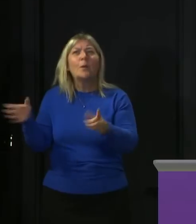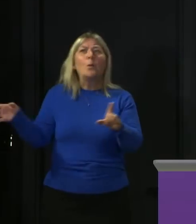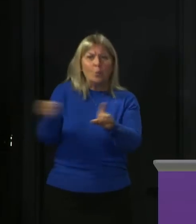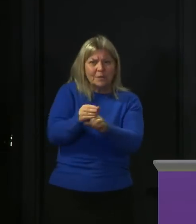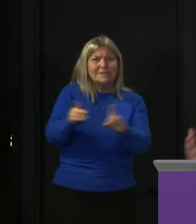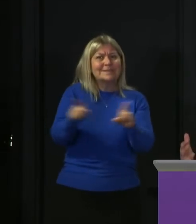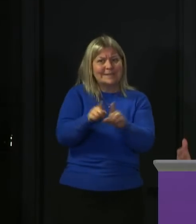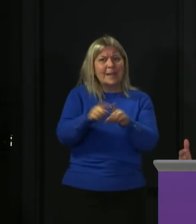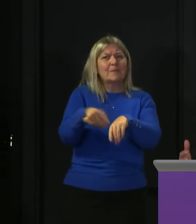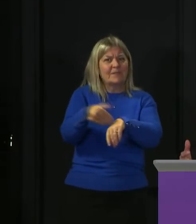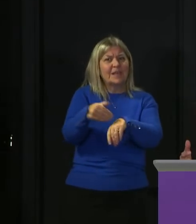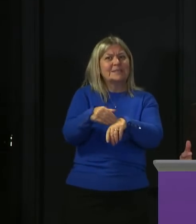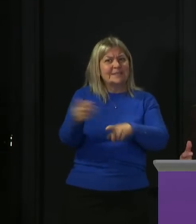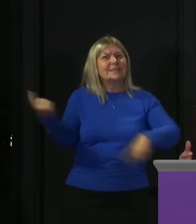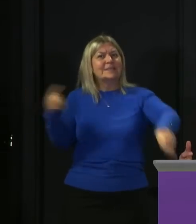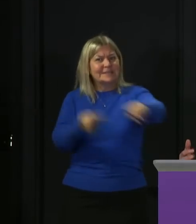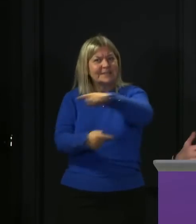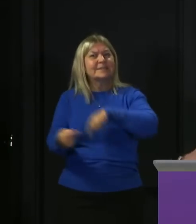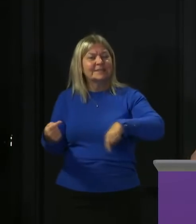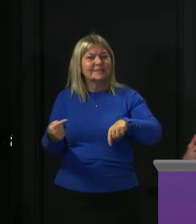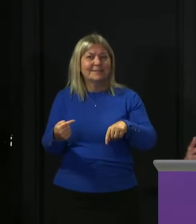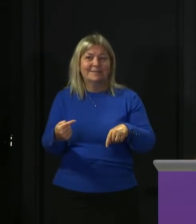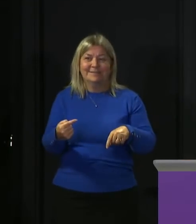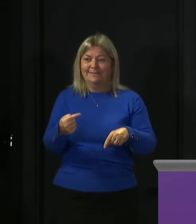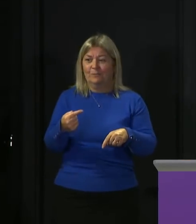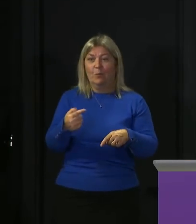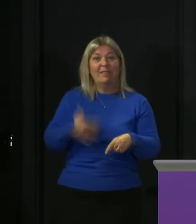as most of us share facilities in our own homes with other people that we live with.